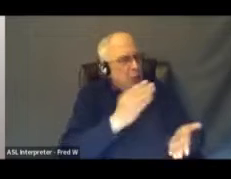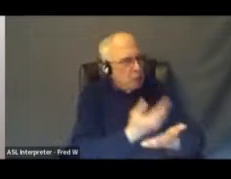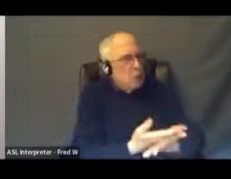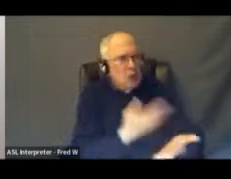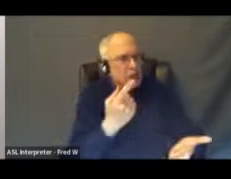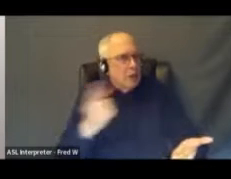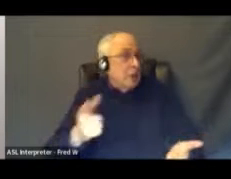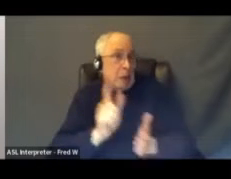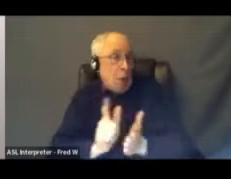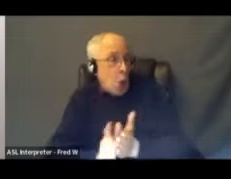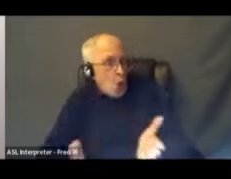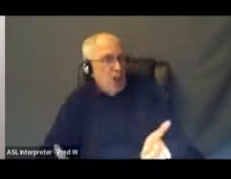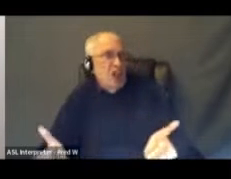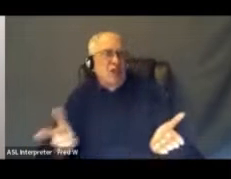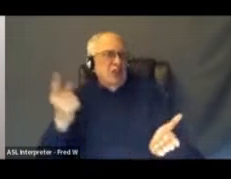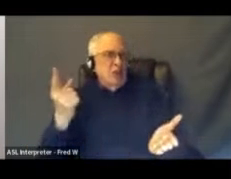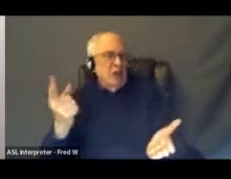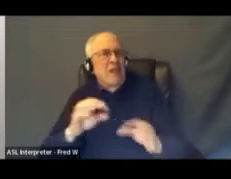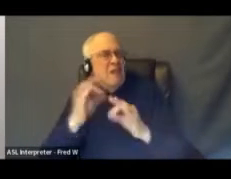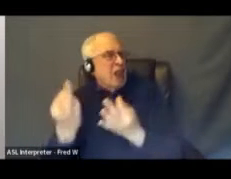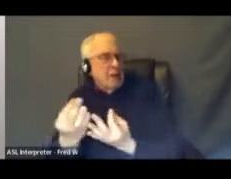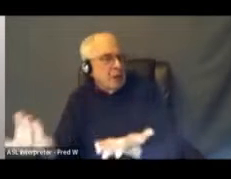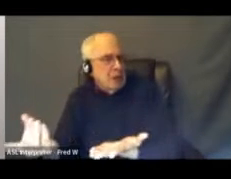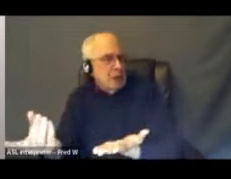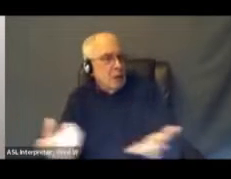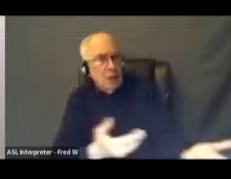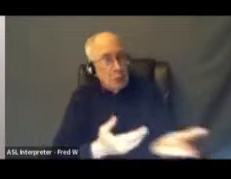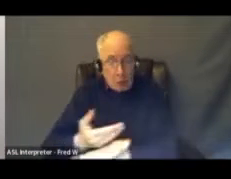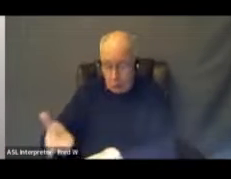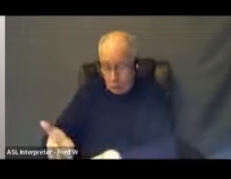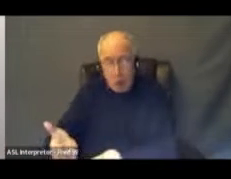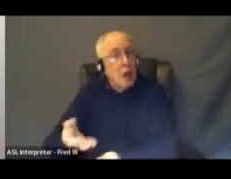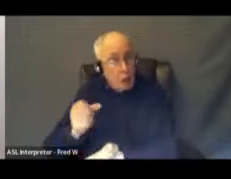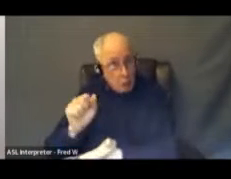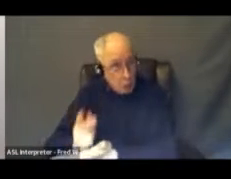public defenders, family members, and then the survivor gets a copy of this as well.